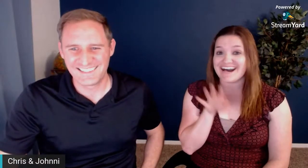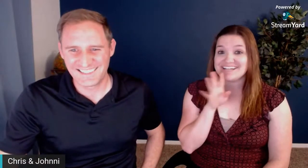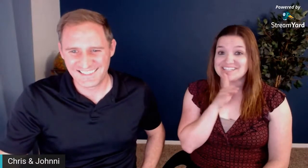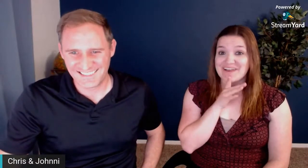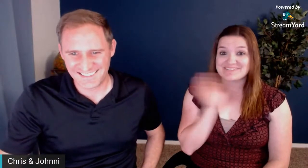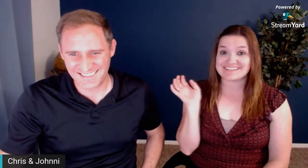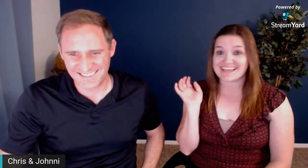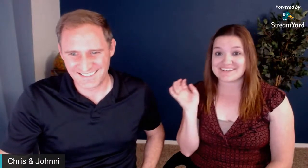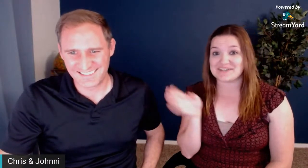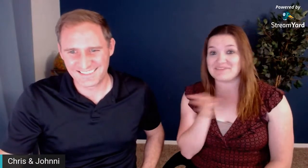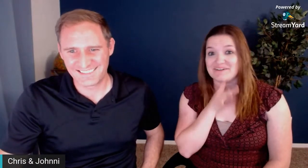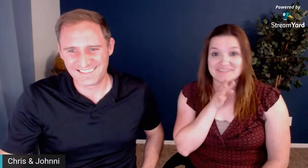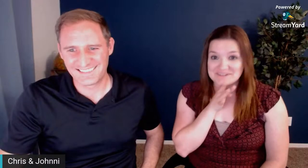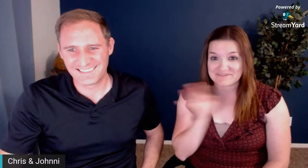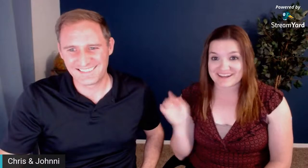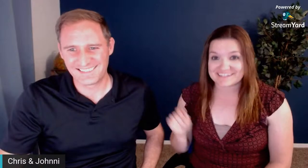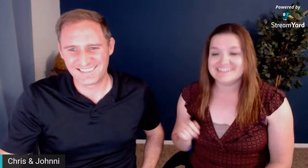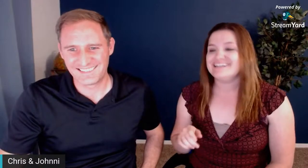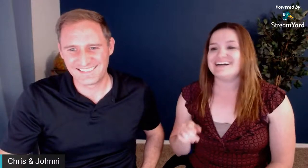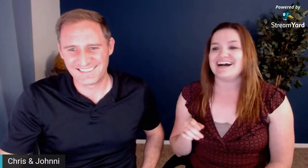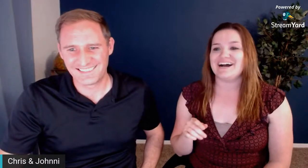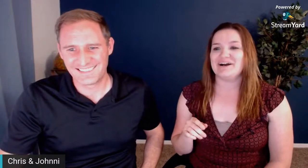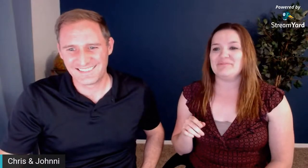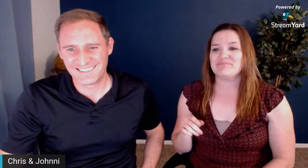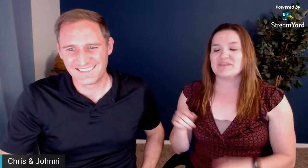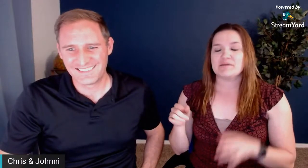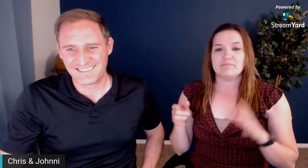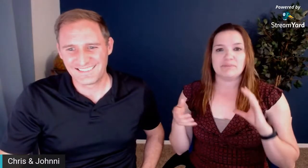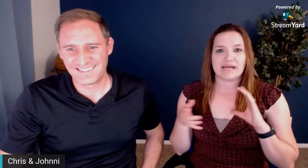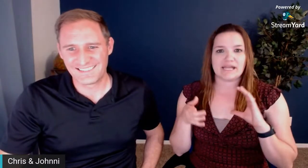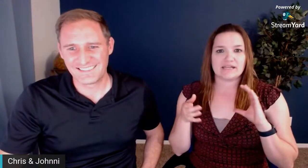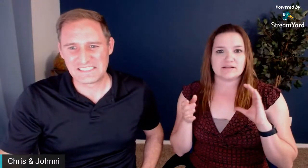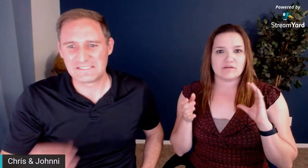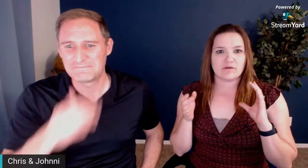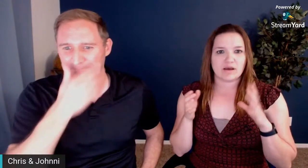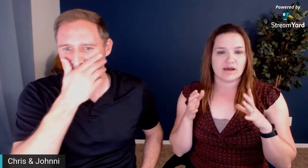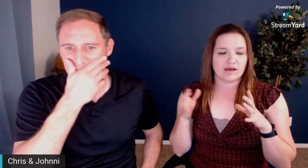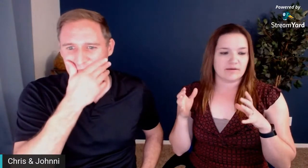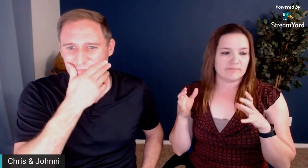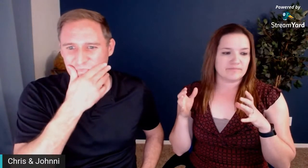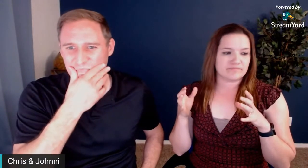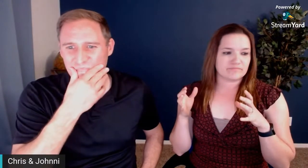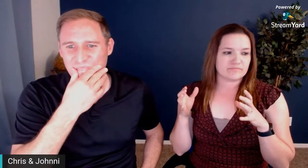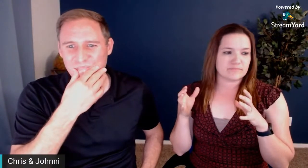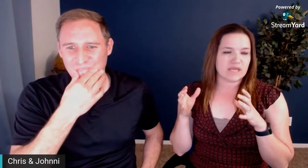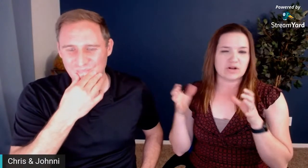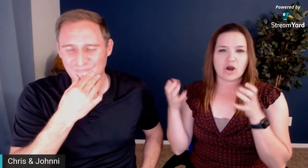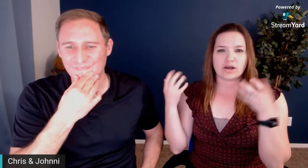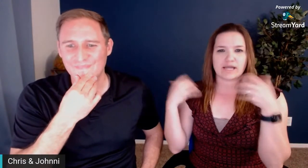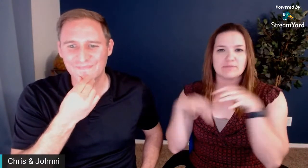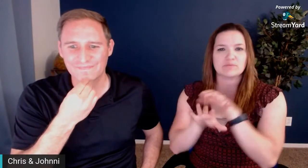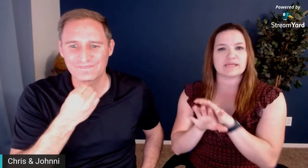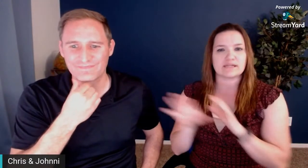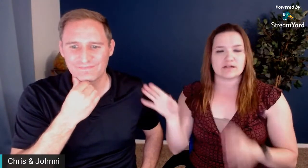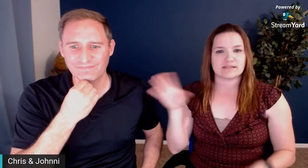i'll jab until the cows come home it don't matter um but um it'll all kind of be related on